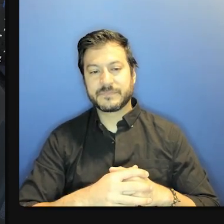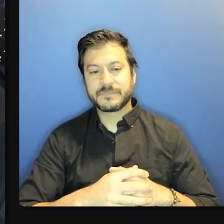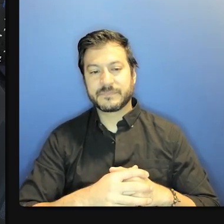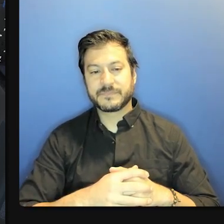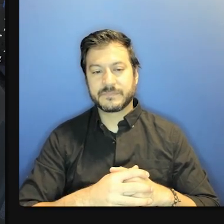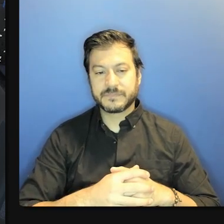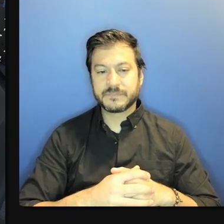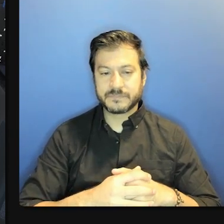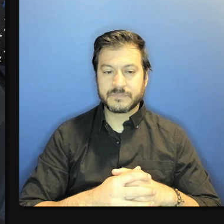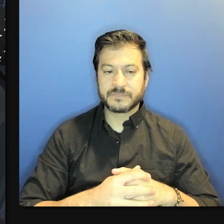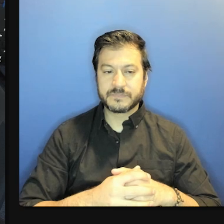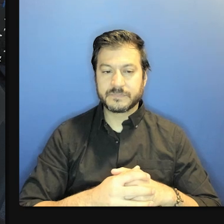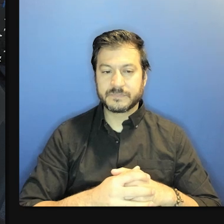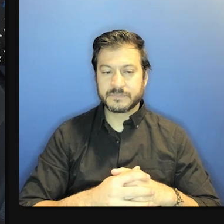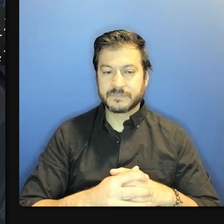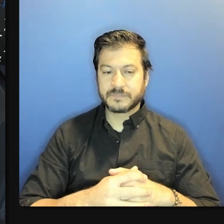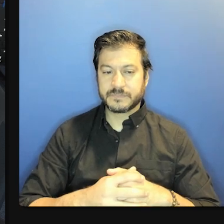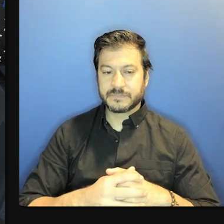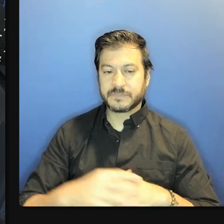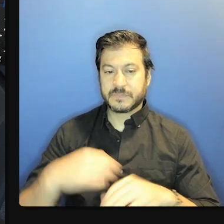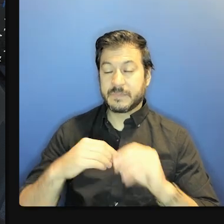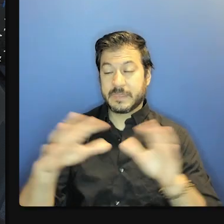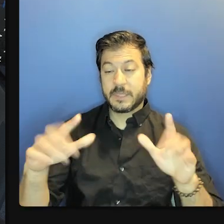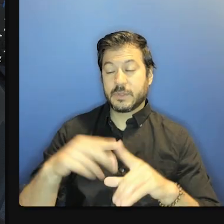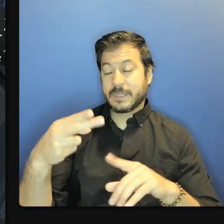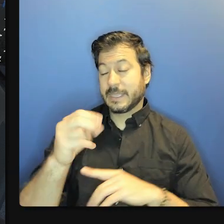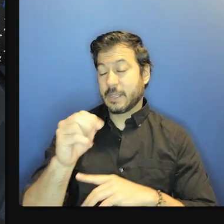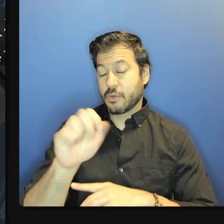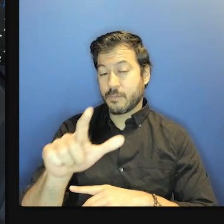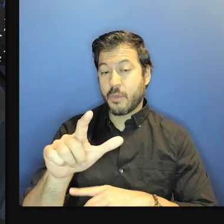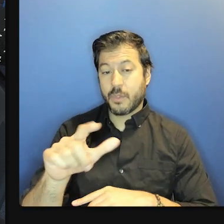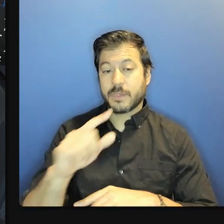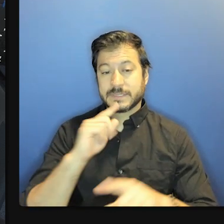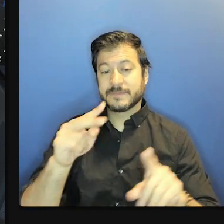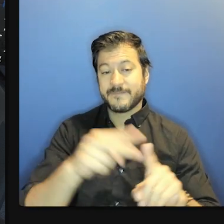Cessna ASXGSA cleared to Hillsboro Airport as filed.